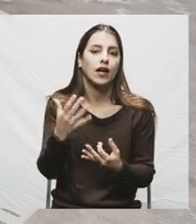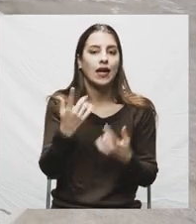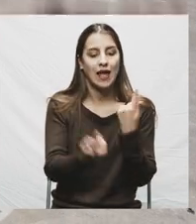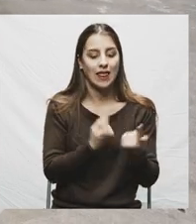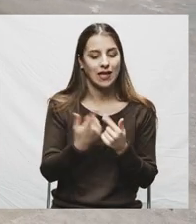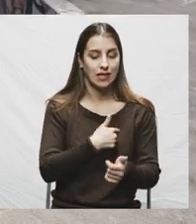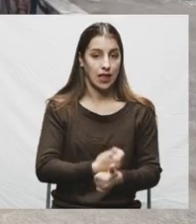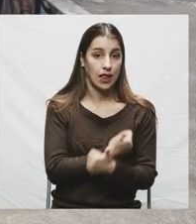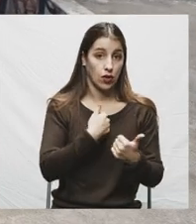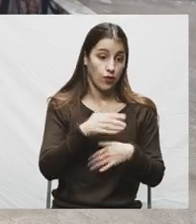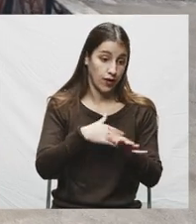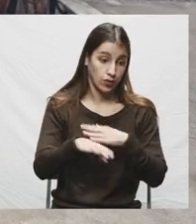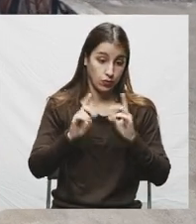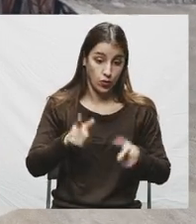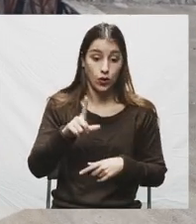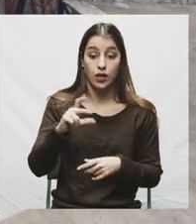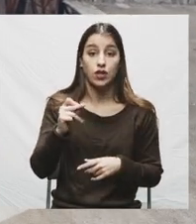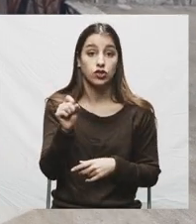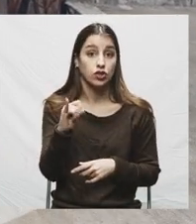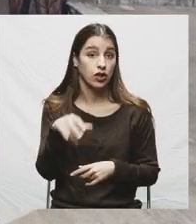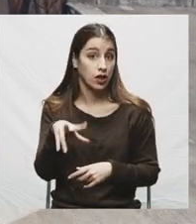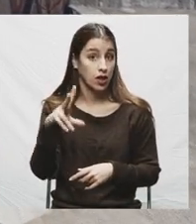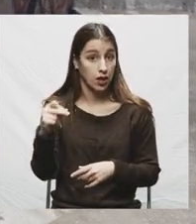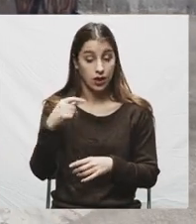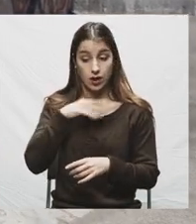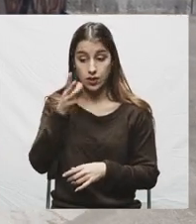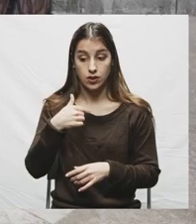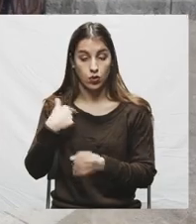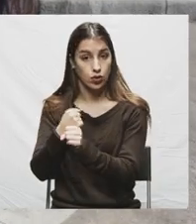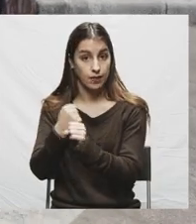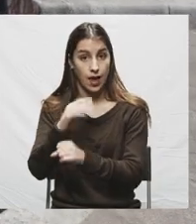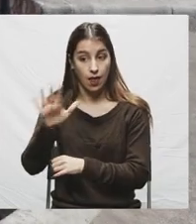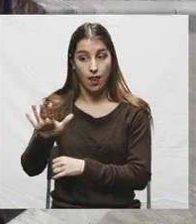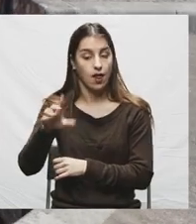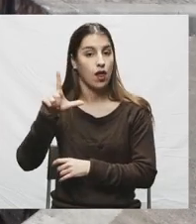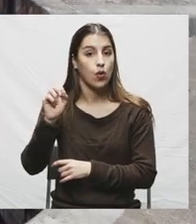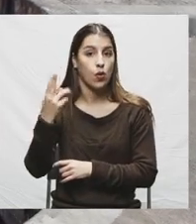It started with an invitation from Laginha, for me to work from Loulé, about Loulé.